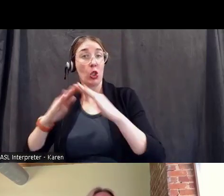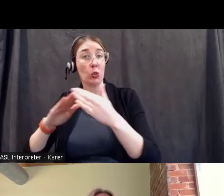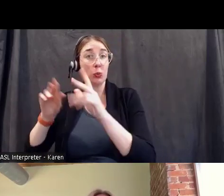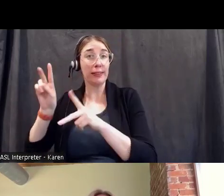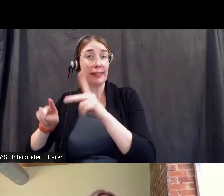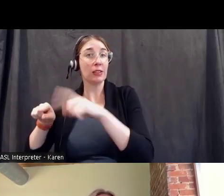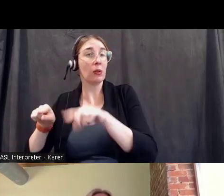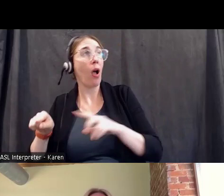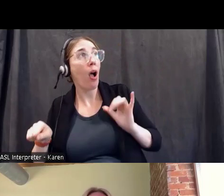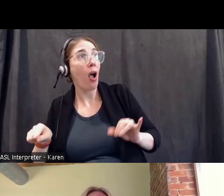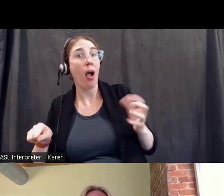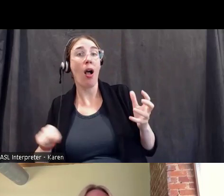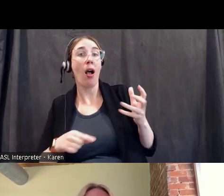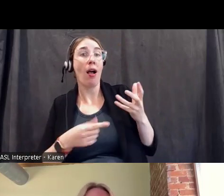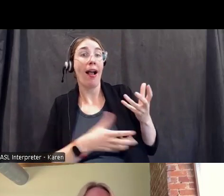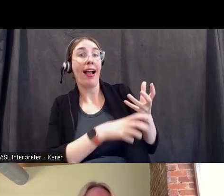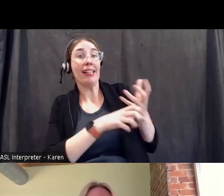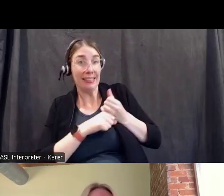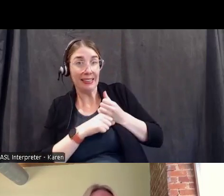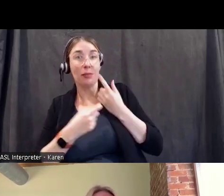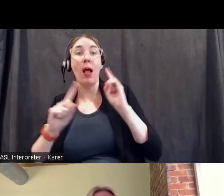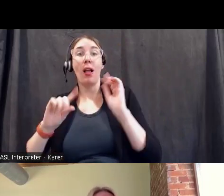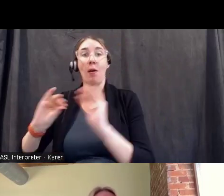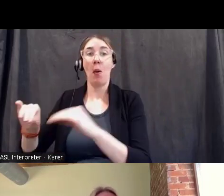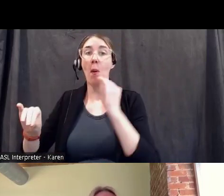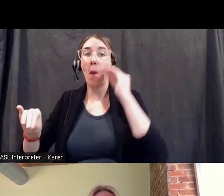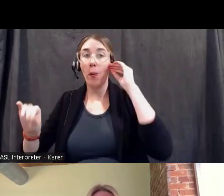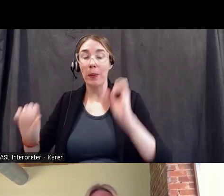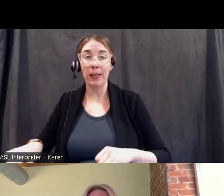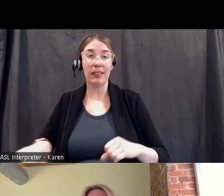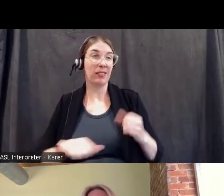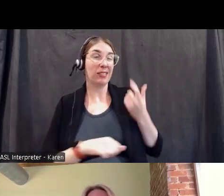We just started partnering with them in December of last year and so far it's going really well.